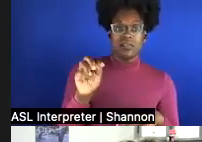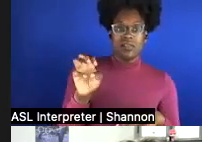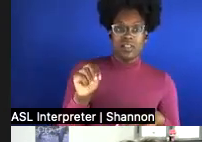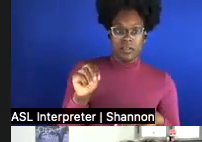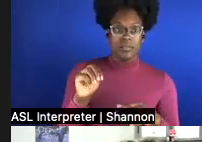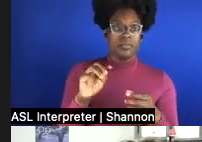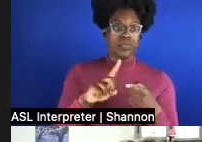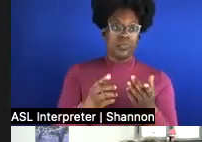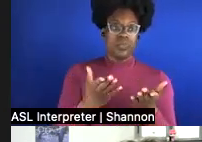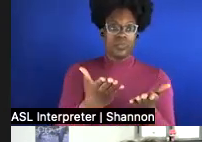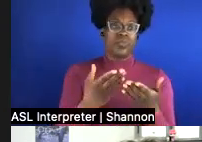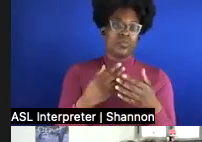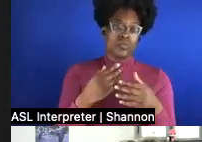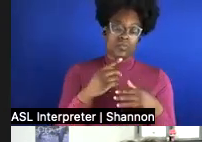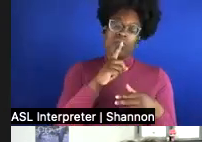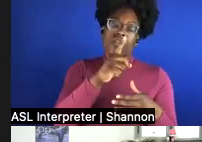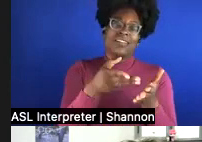"Since last time, I noticed an improvement of..."